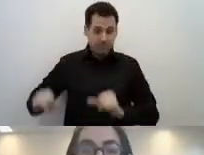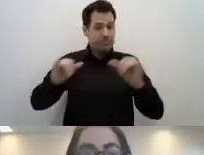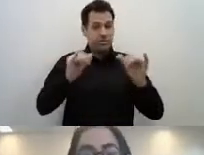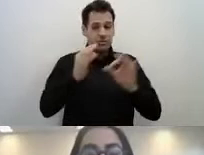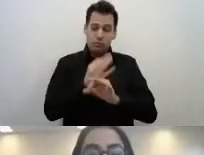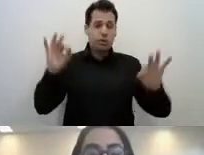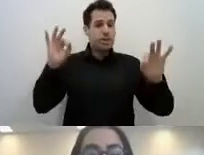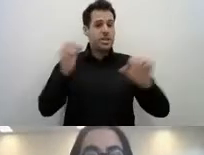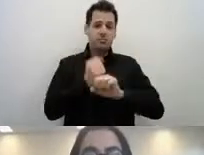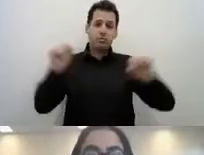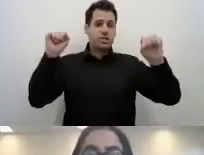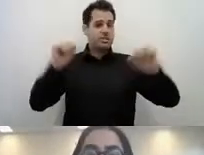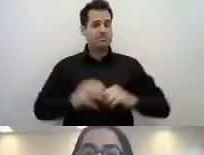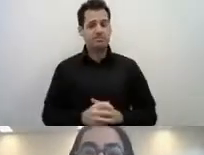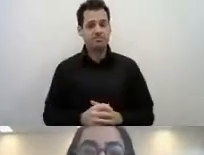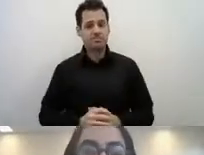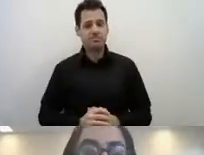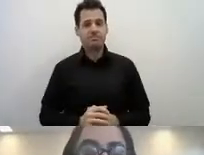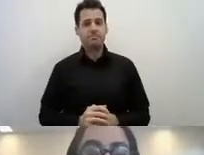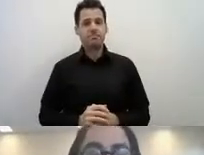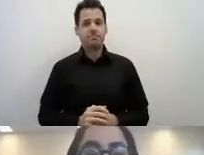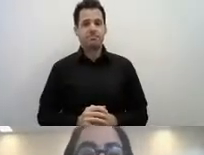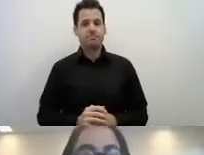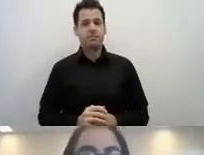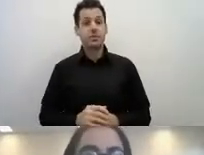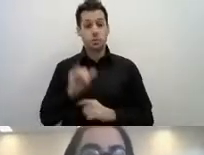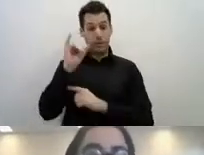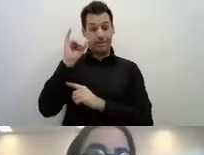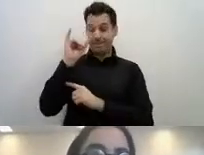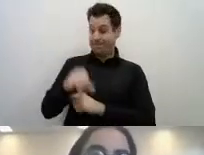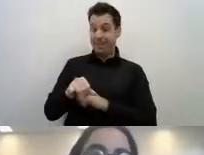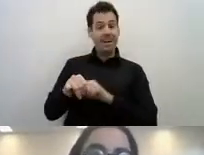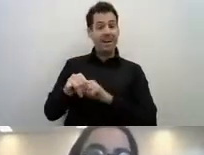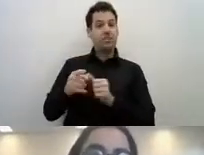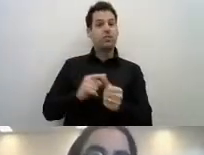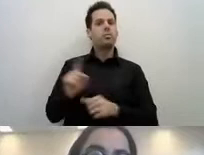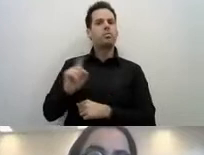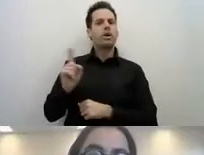as i know uh noted earlier this principle is comes to us directly from the universal